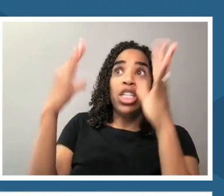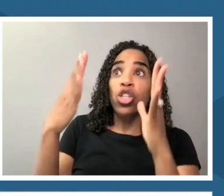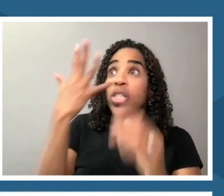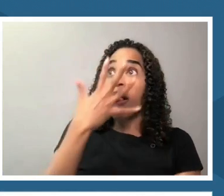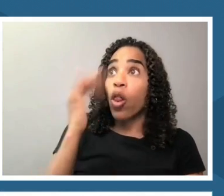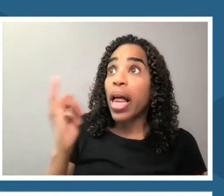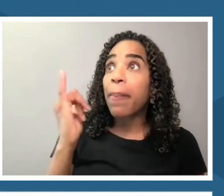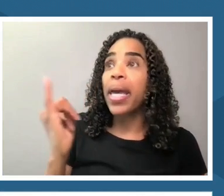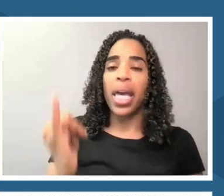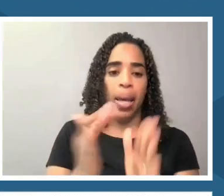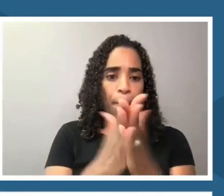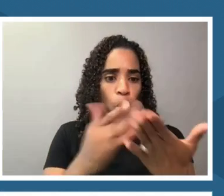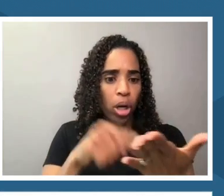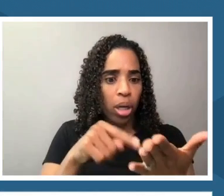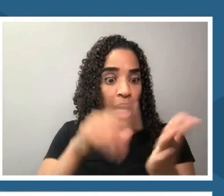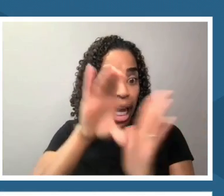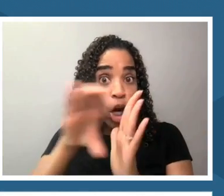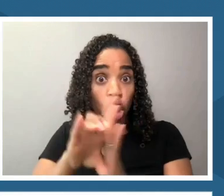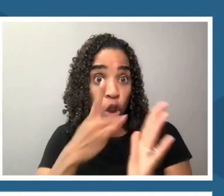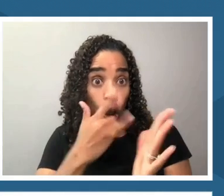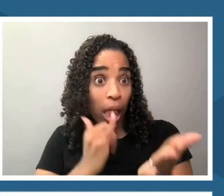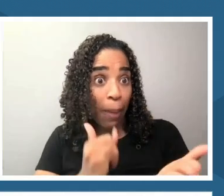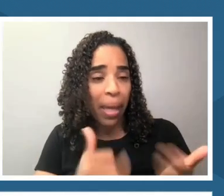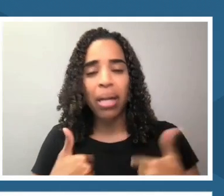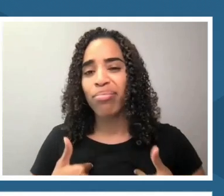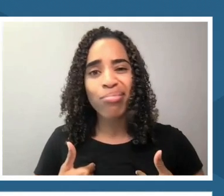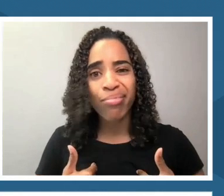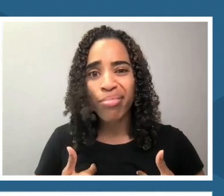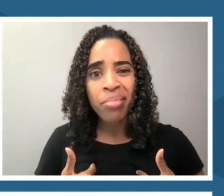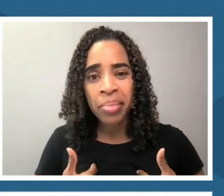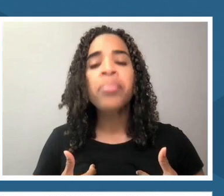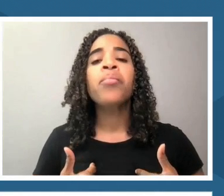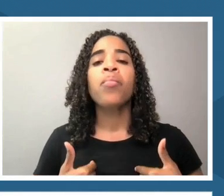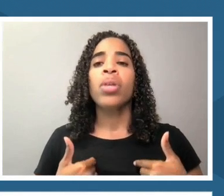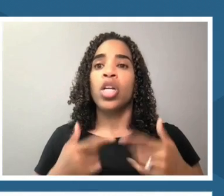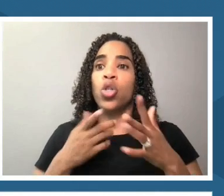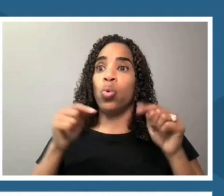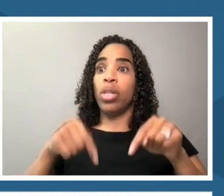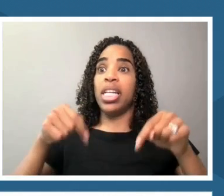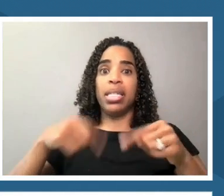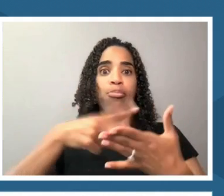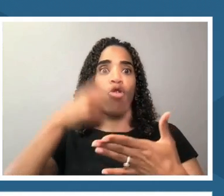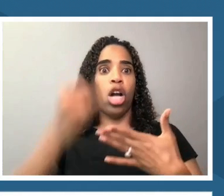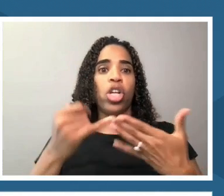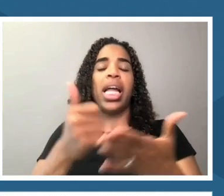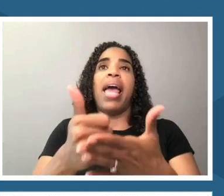my identity as a teacher and an asian american through this project felt